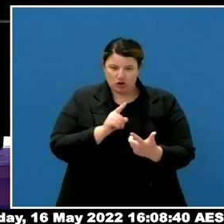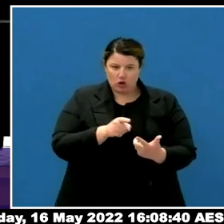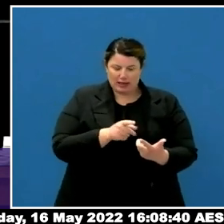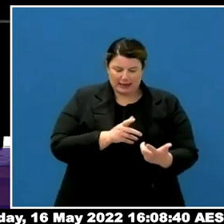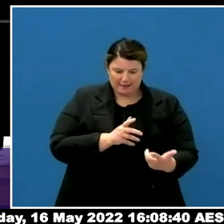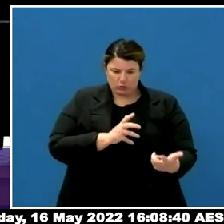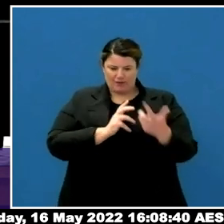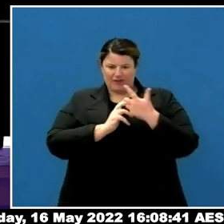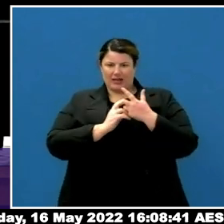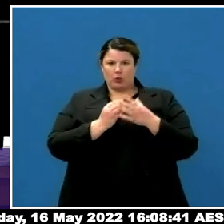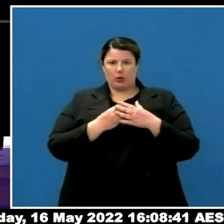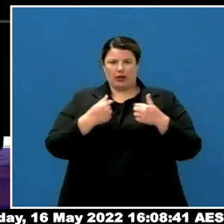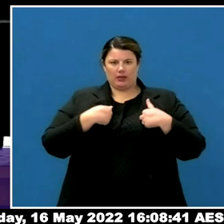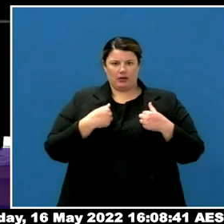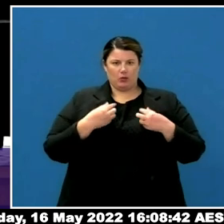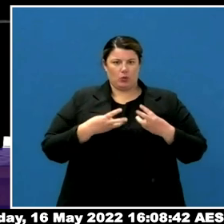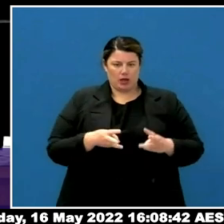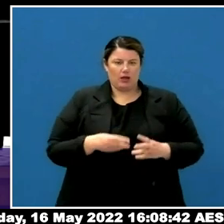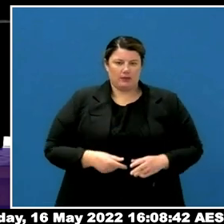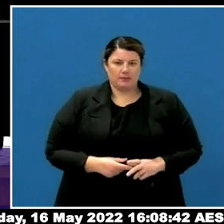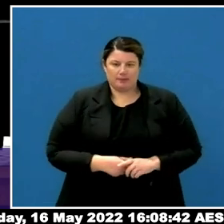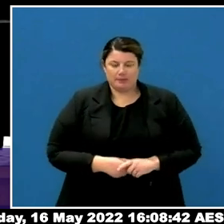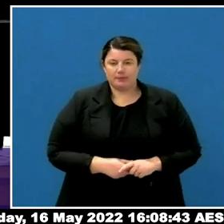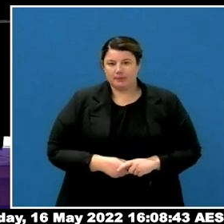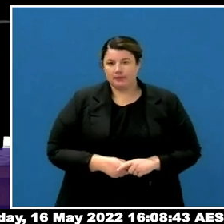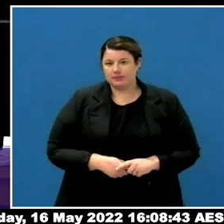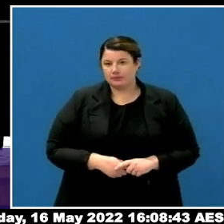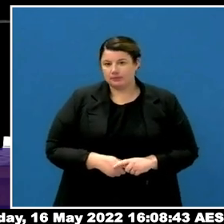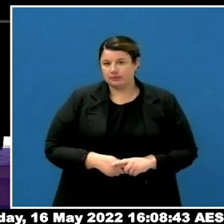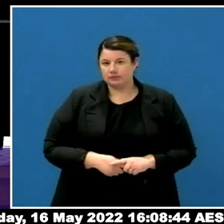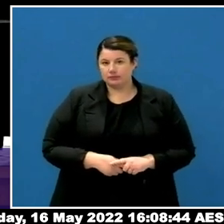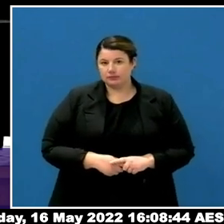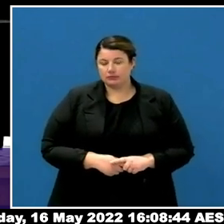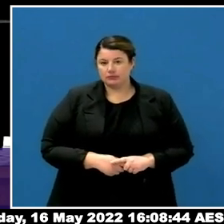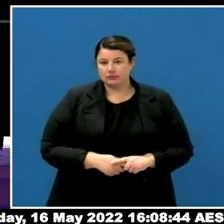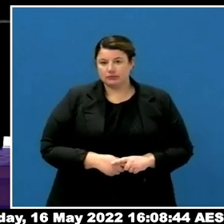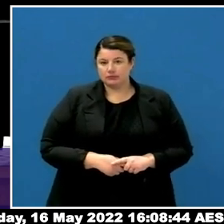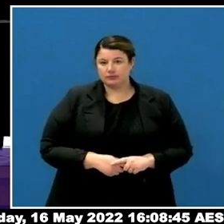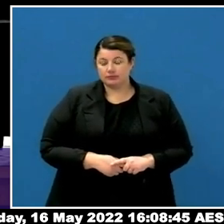And Rob, what about the billing and the invoicing?